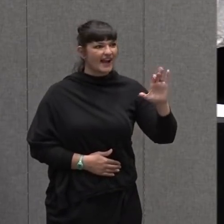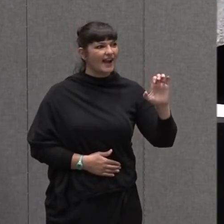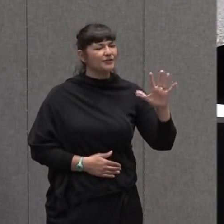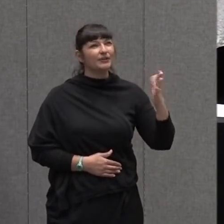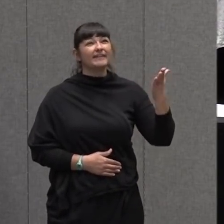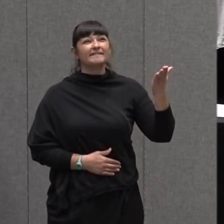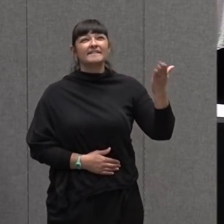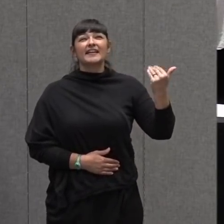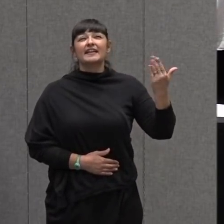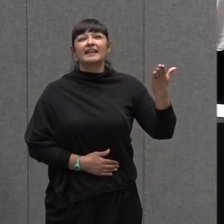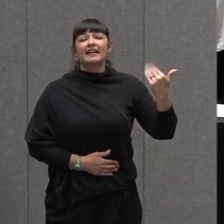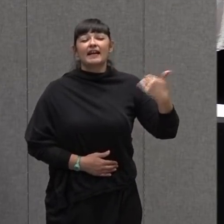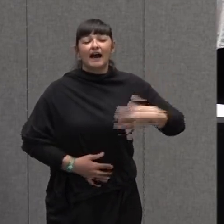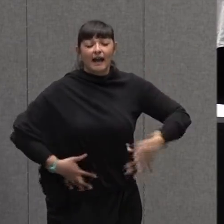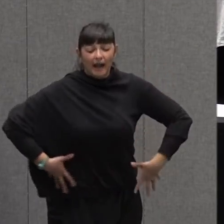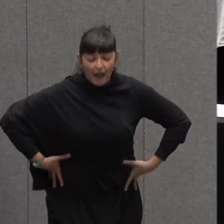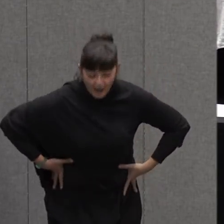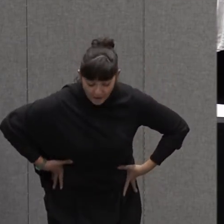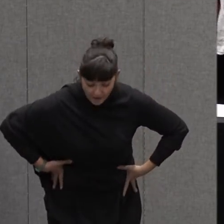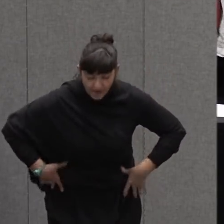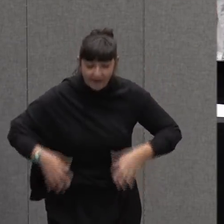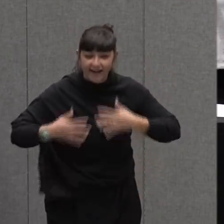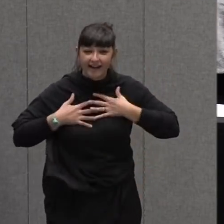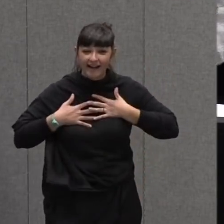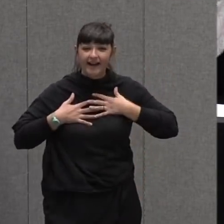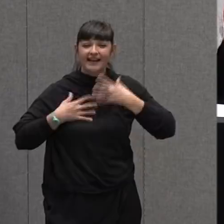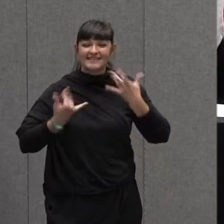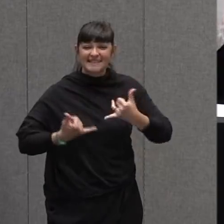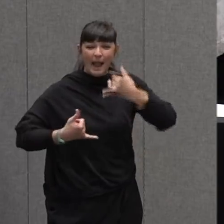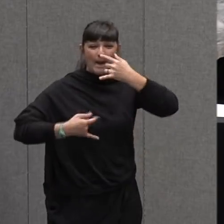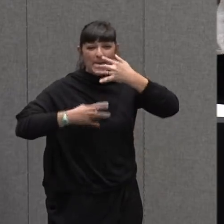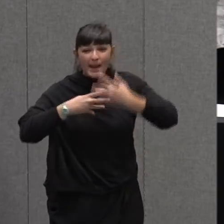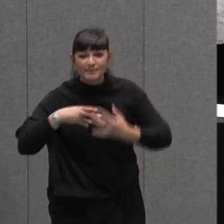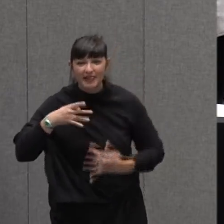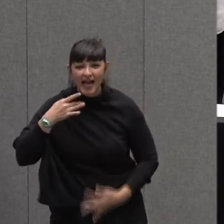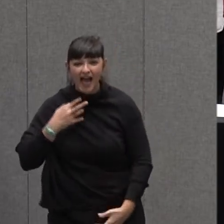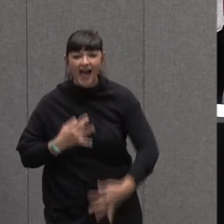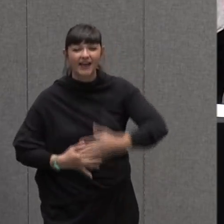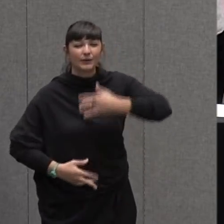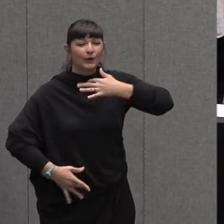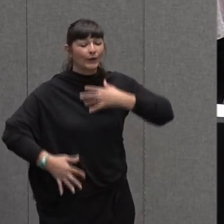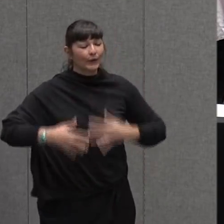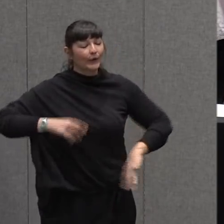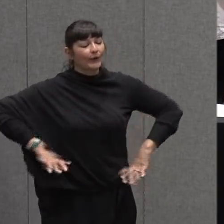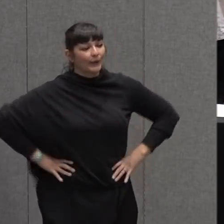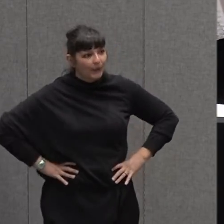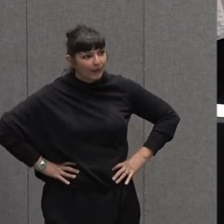Wow! That got my blood flowing I don't know about you. Did you see me keep looking her like when are we stopping?